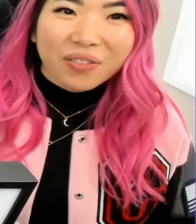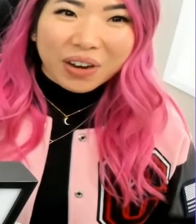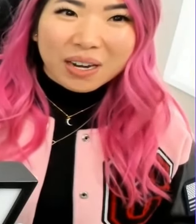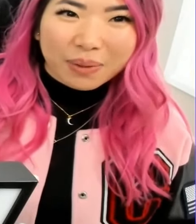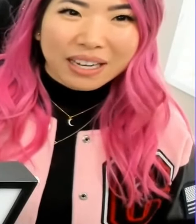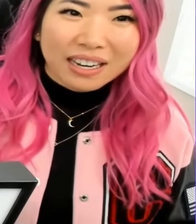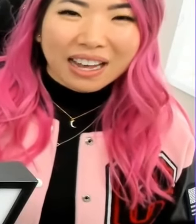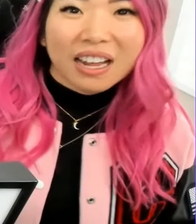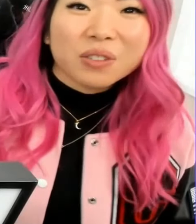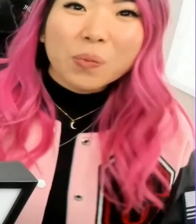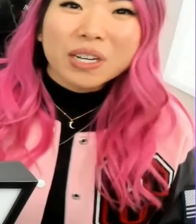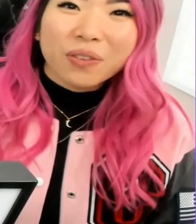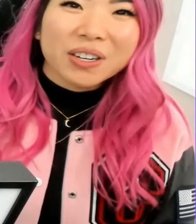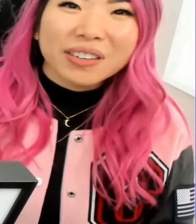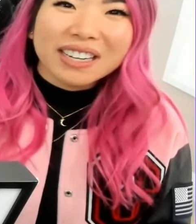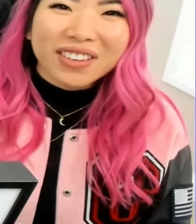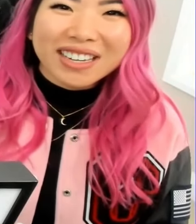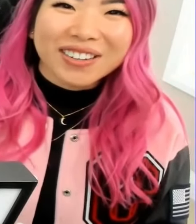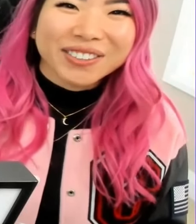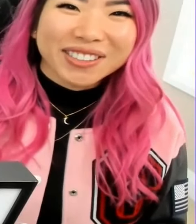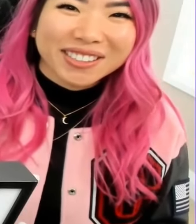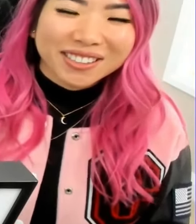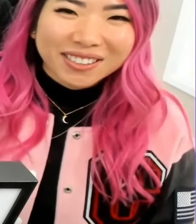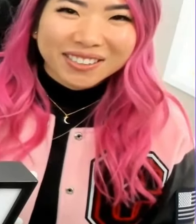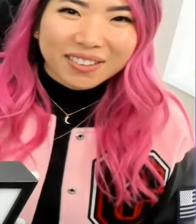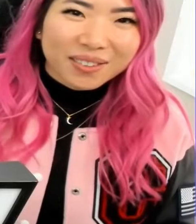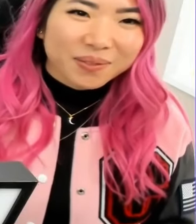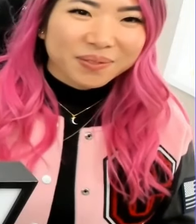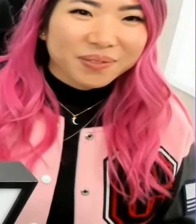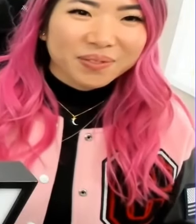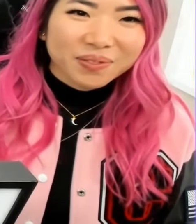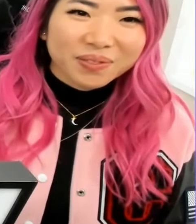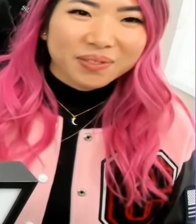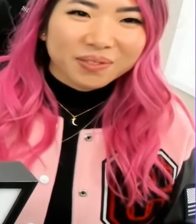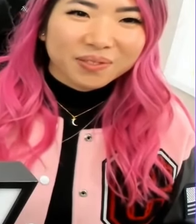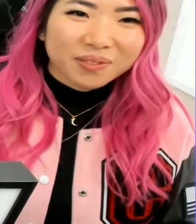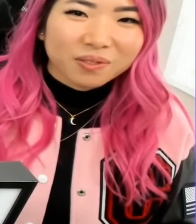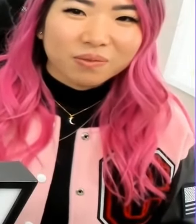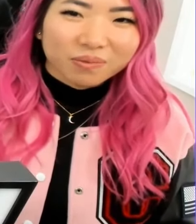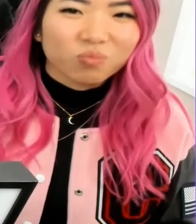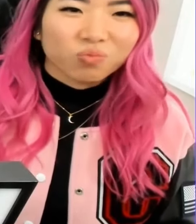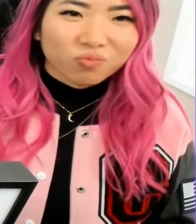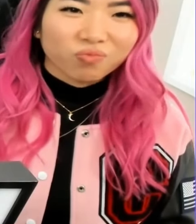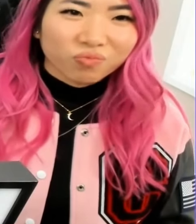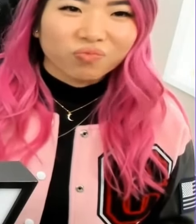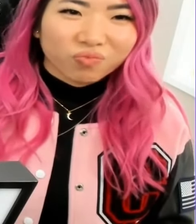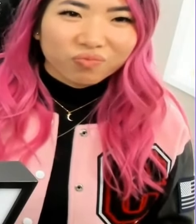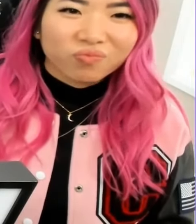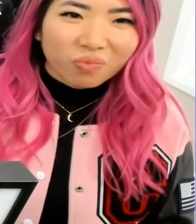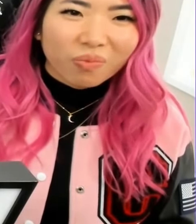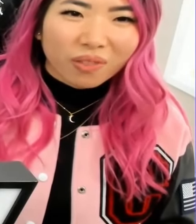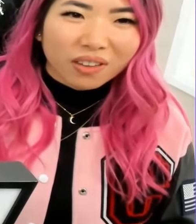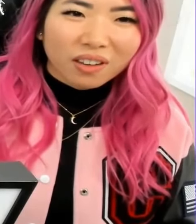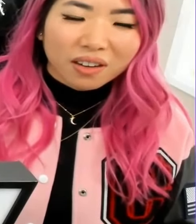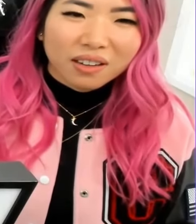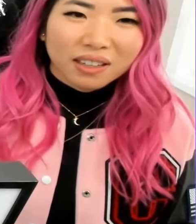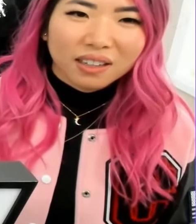WE HAVE BEEN HUGE FANS OF MINECRAFT SINCE THE VERY BEGINNING AND WE HAVE SO MUCH FUN CREATING VIDEOS. FROM OUR SILLY BUILD